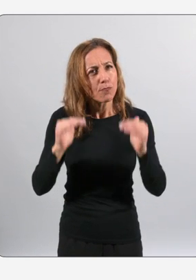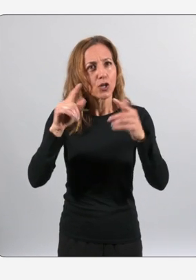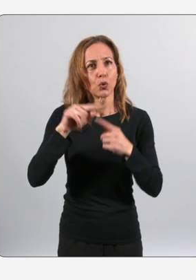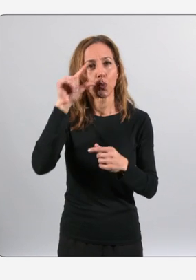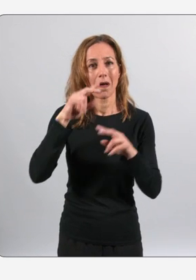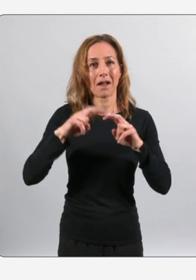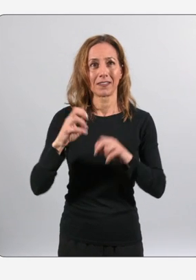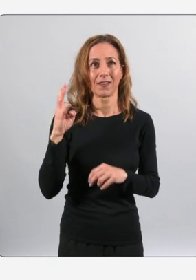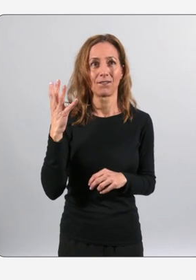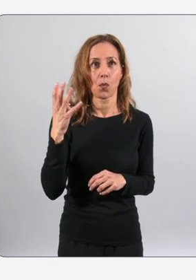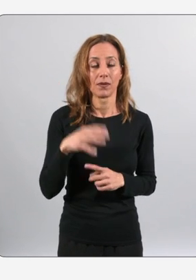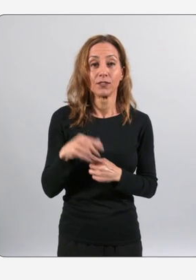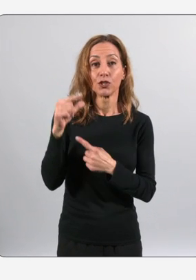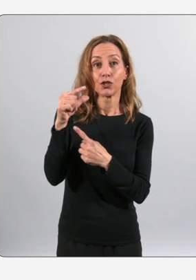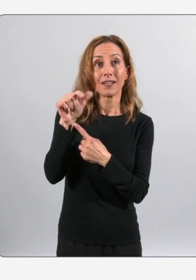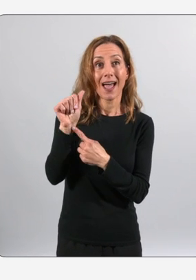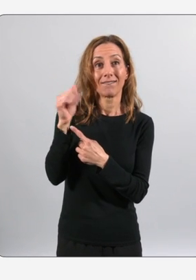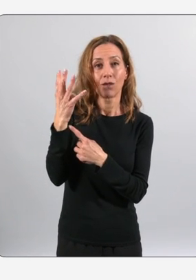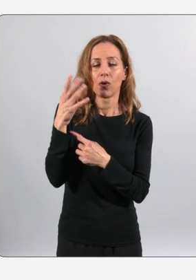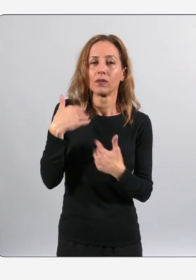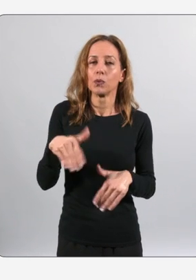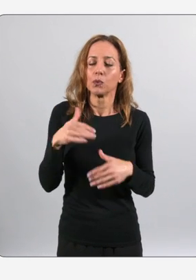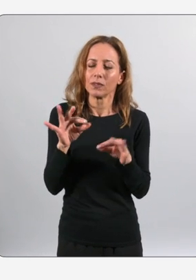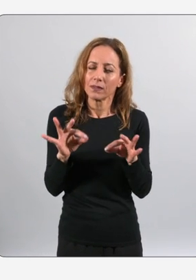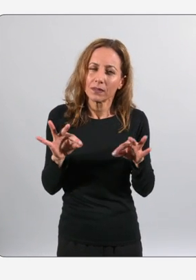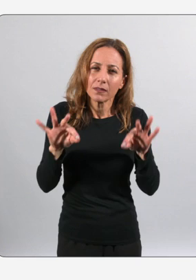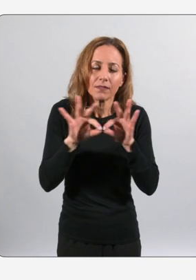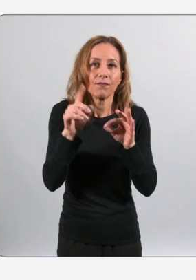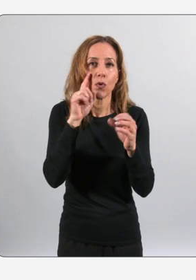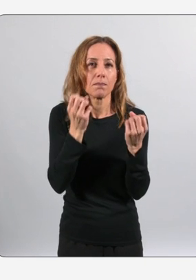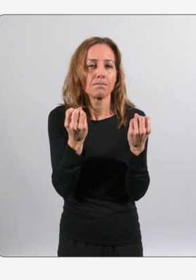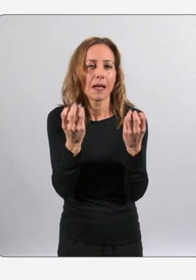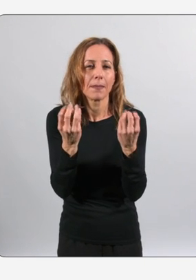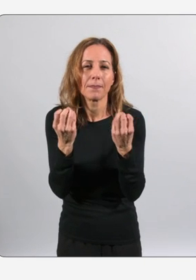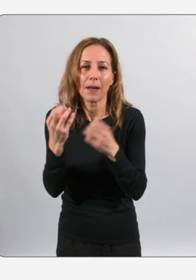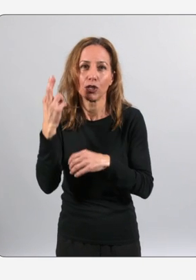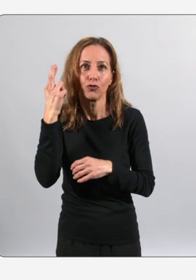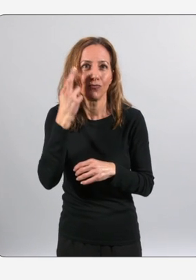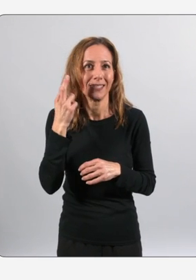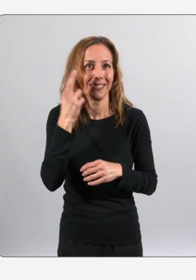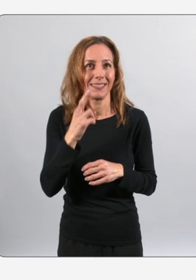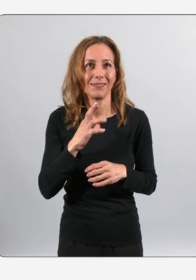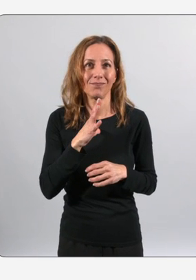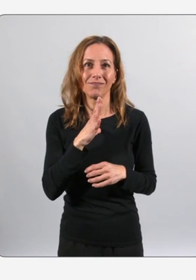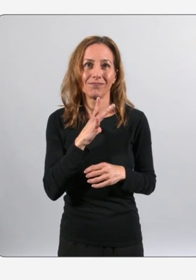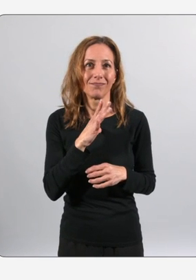I know we've been saying this a while now, but GA4 is critical for many reasons.